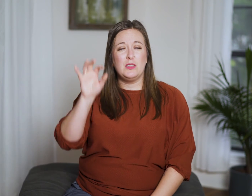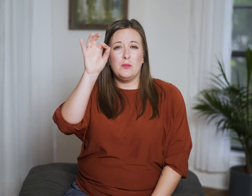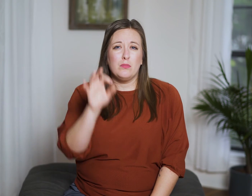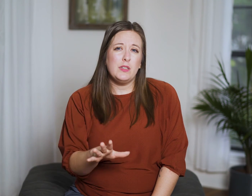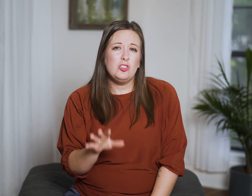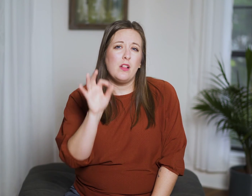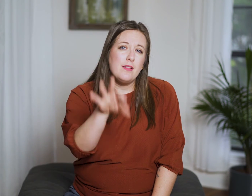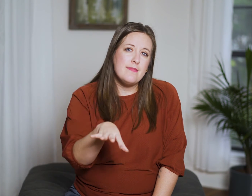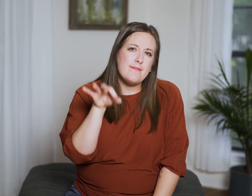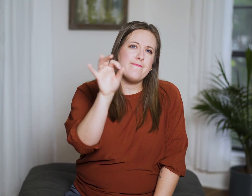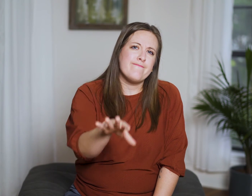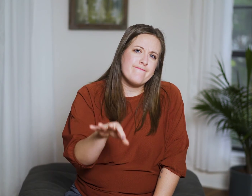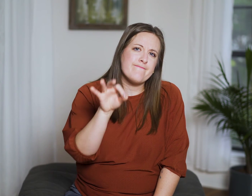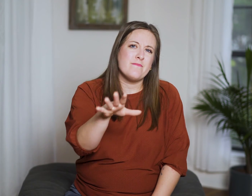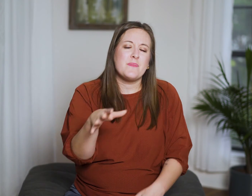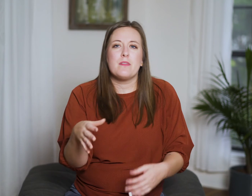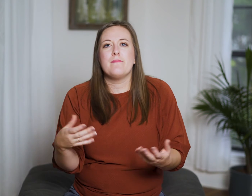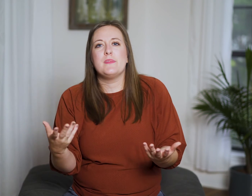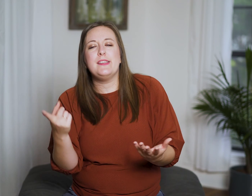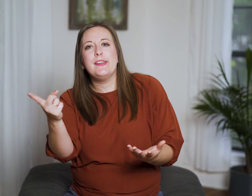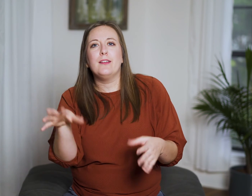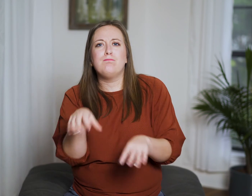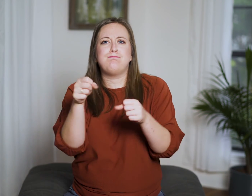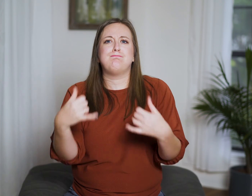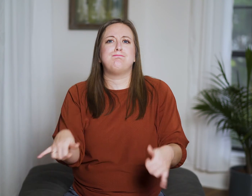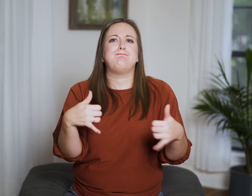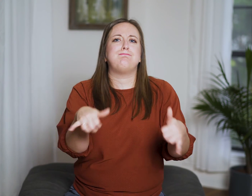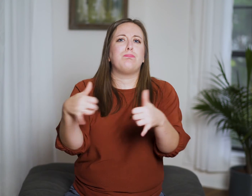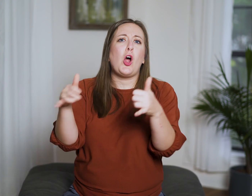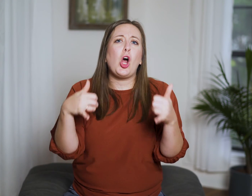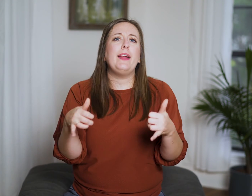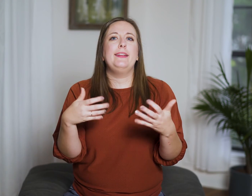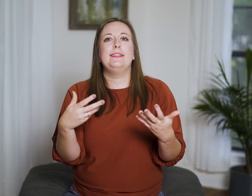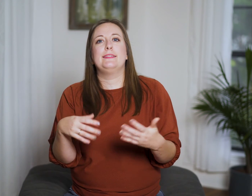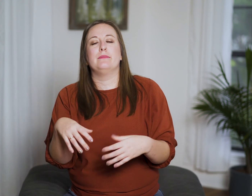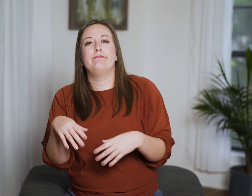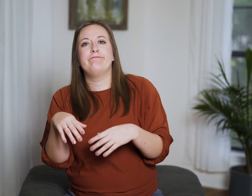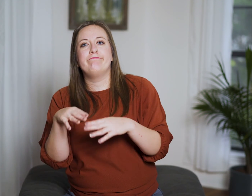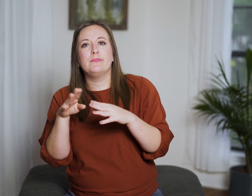The preacher has had palaces and parties